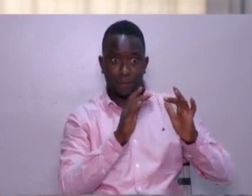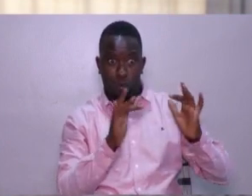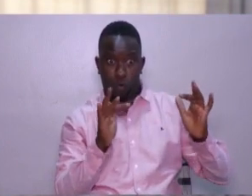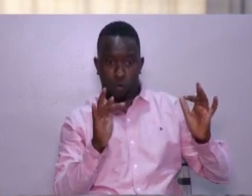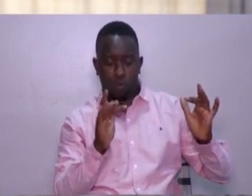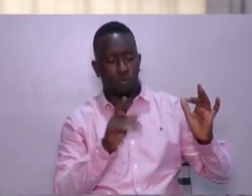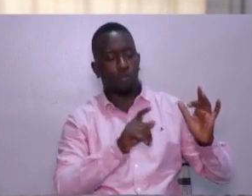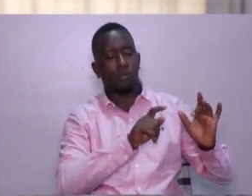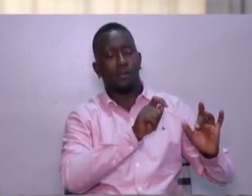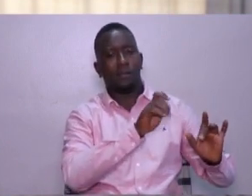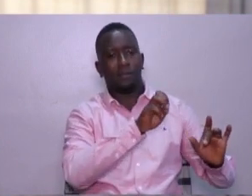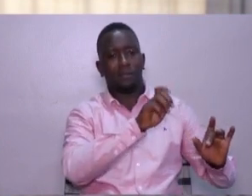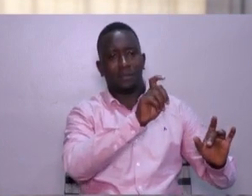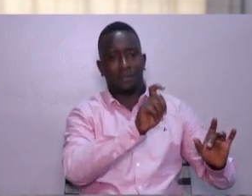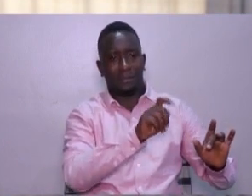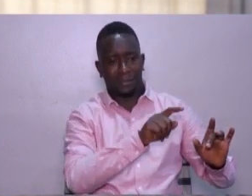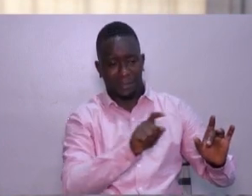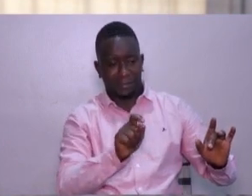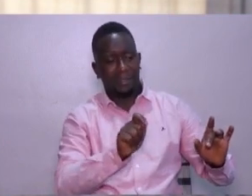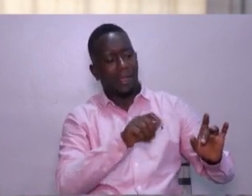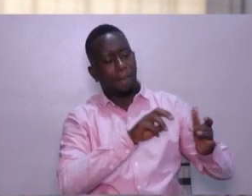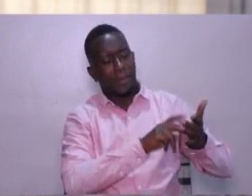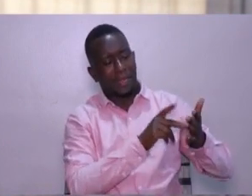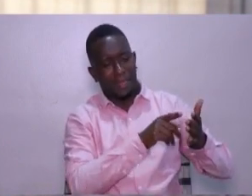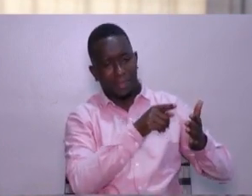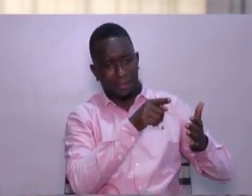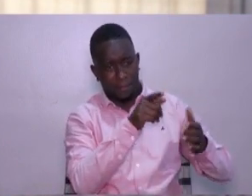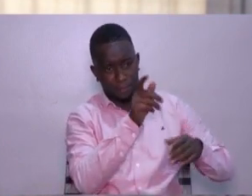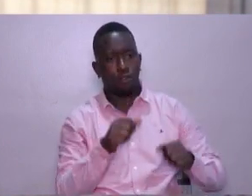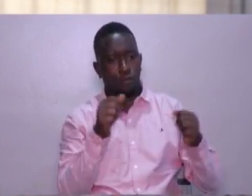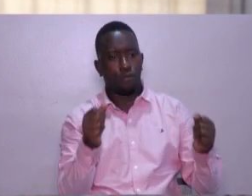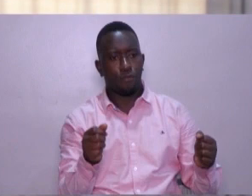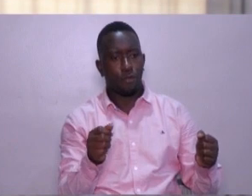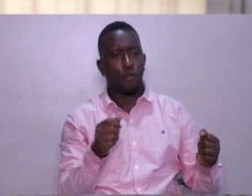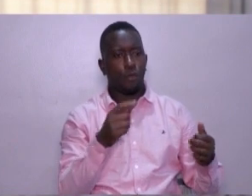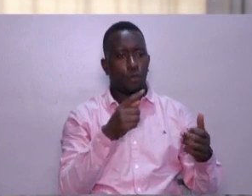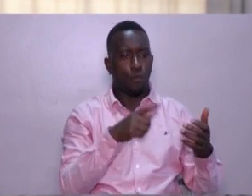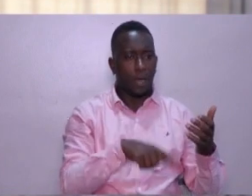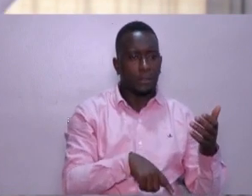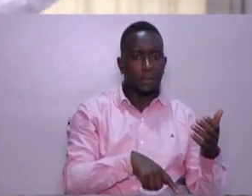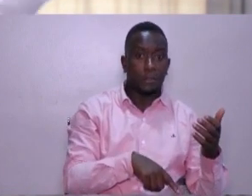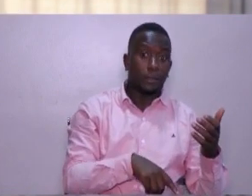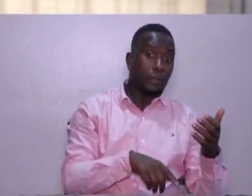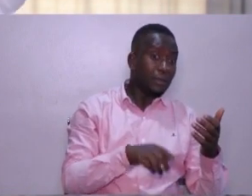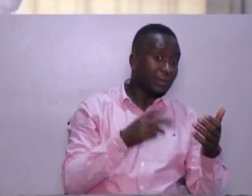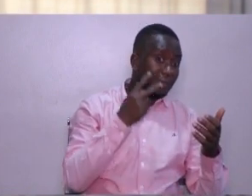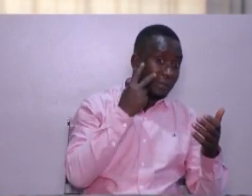to see. That text becomes what we call a voice over text